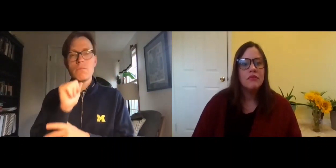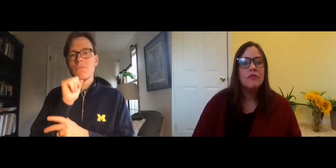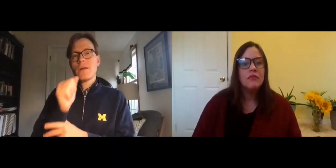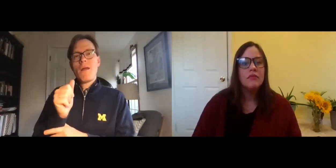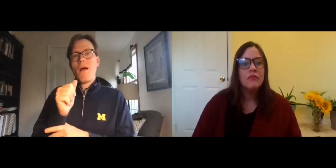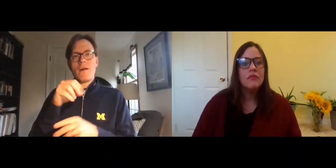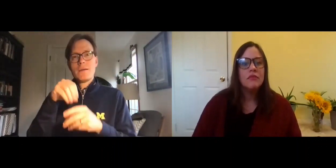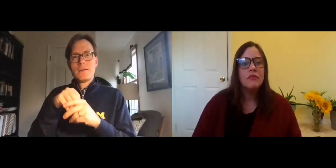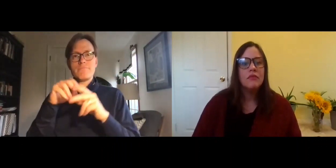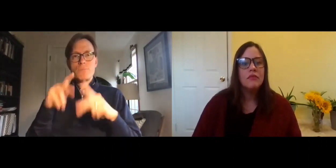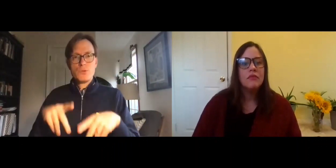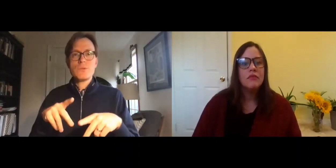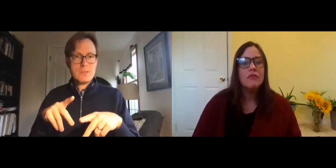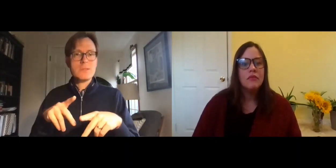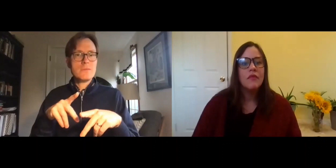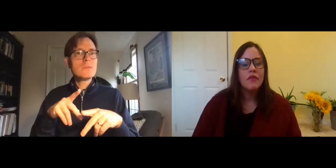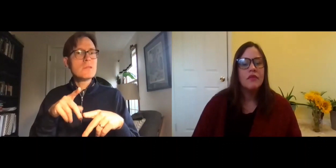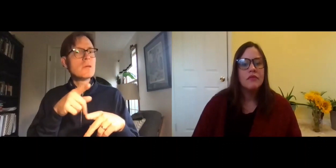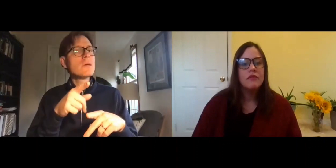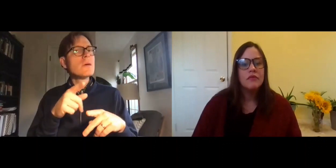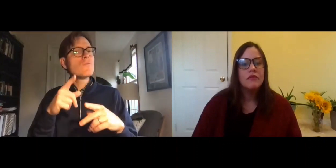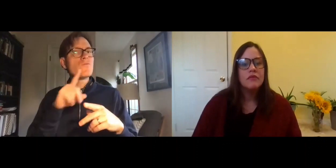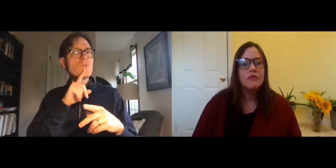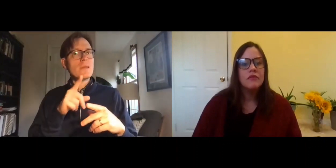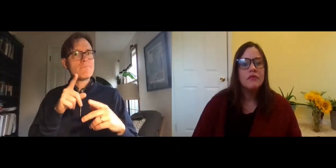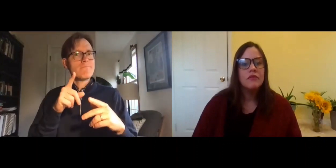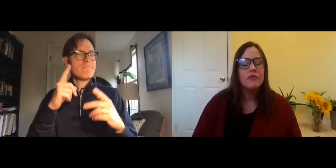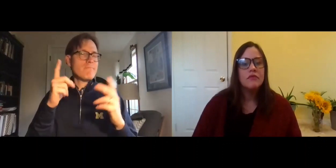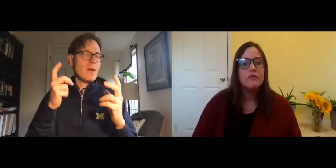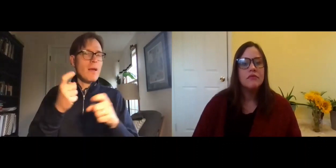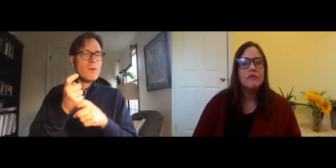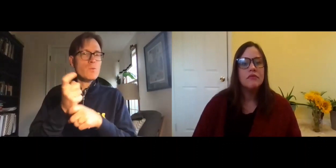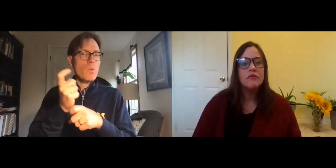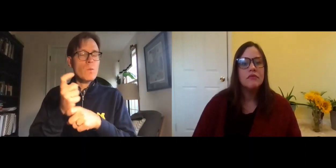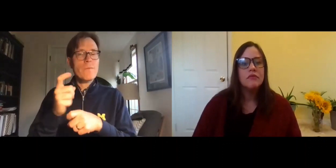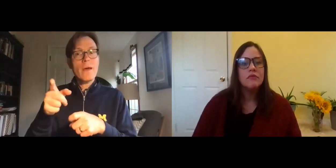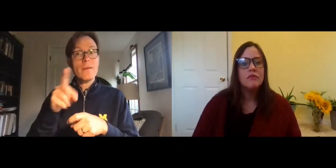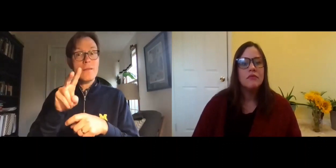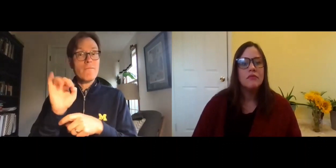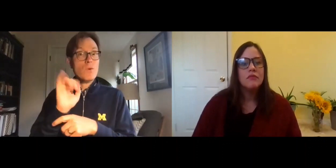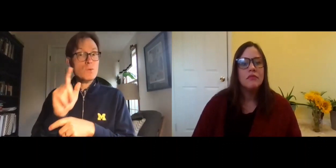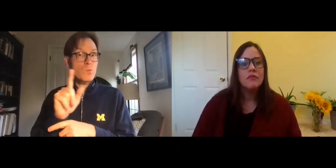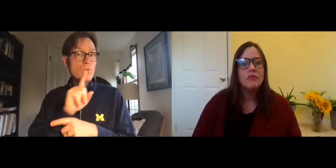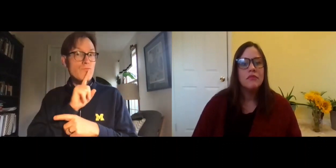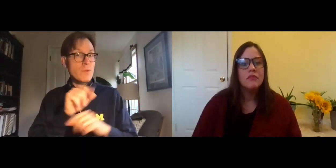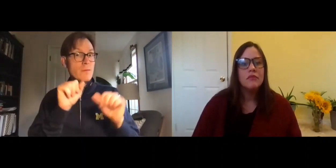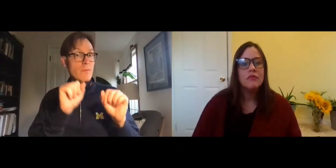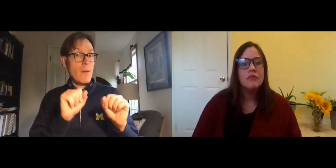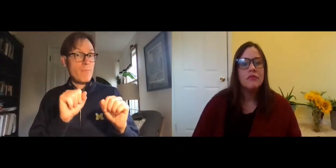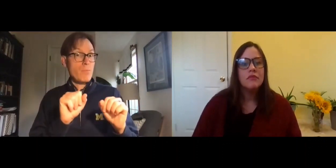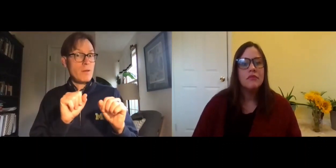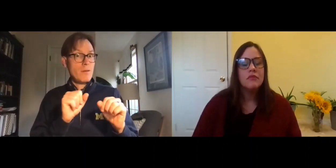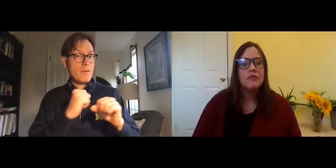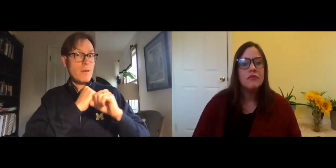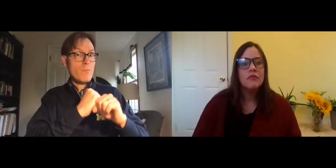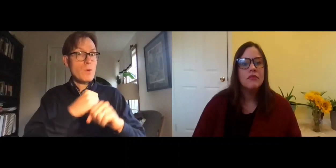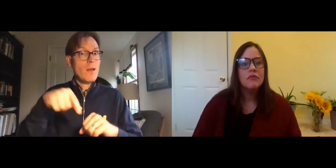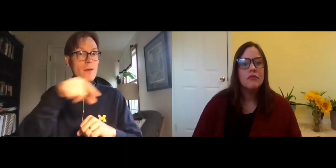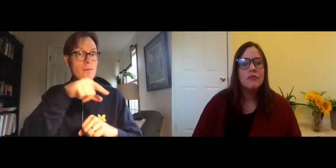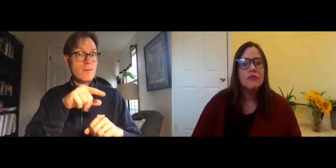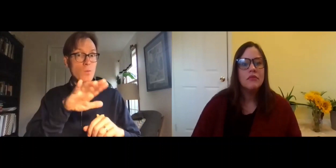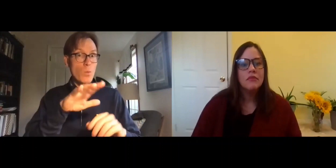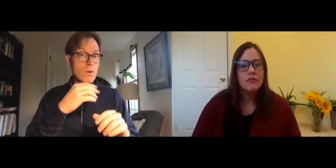a virtual Thanksgiving, maybe meeting via Zoom rather than in person.